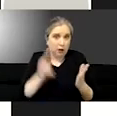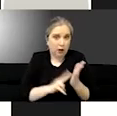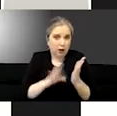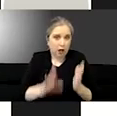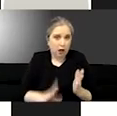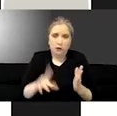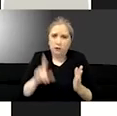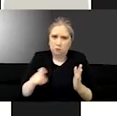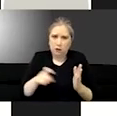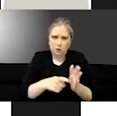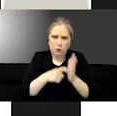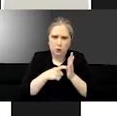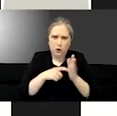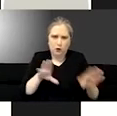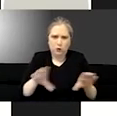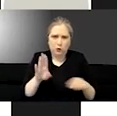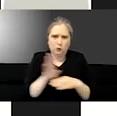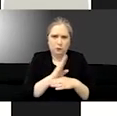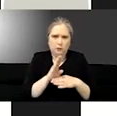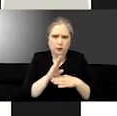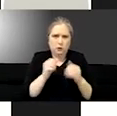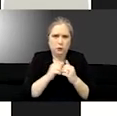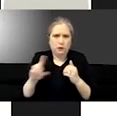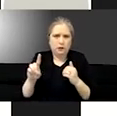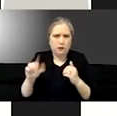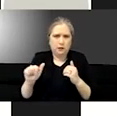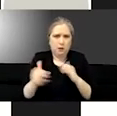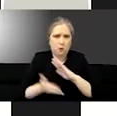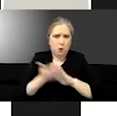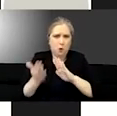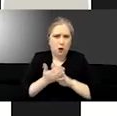Neil is saying that you're correct. 688 does not cover disabled people. In answer to your second part of the question about whether or not contractors have to do business with disabled-run businesses, I think Neil would say the answer is no. But, under section 503, they do have an obligation to hire disabled people up to 7%. If they're federal contractors.